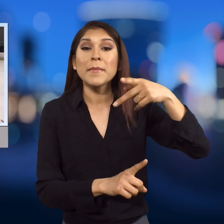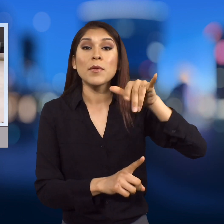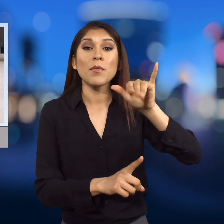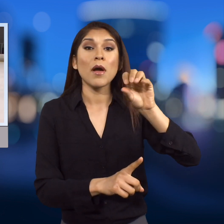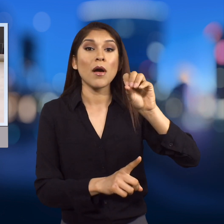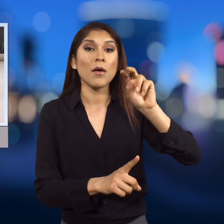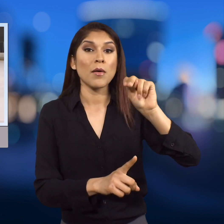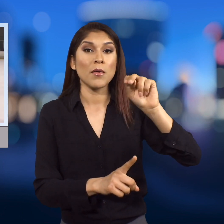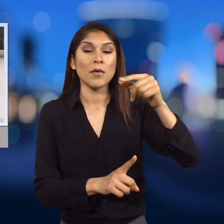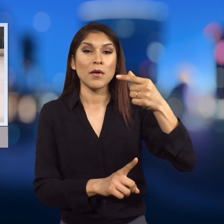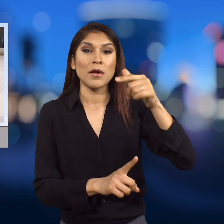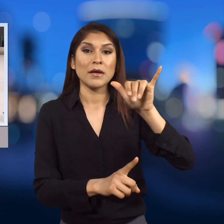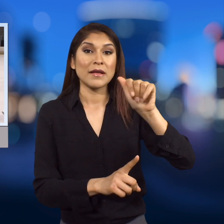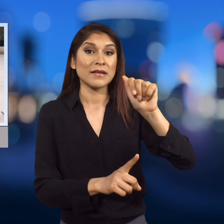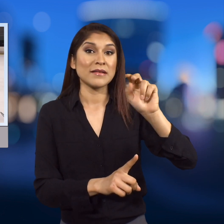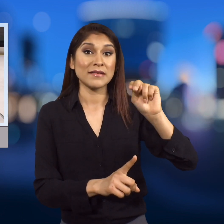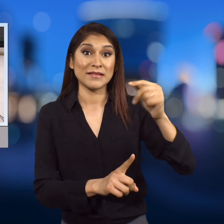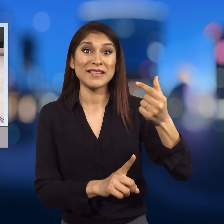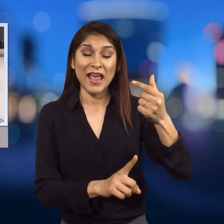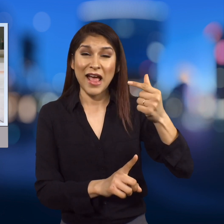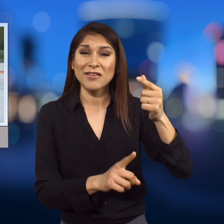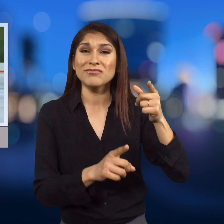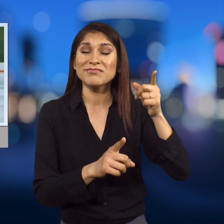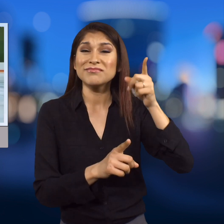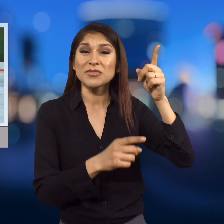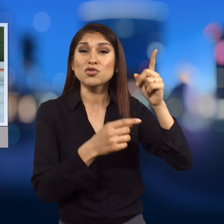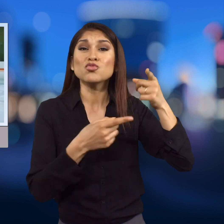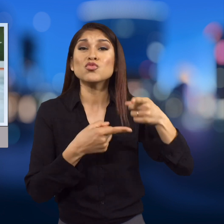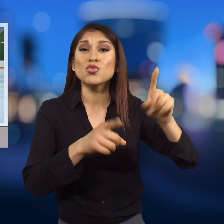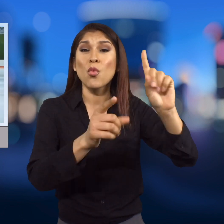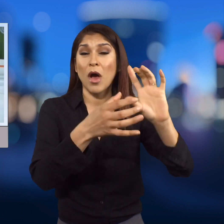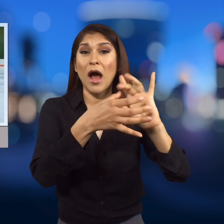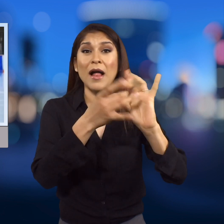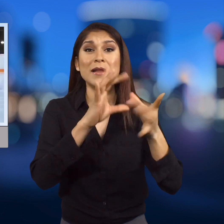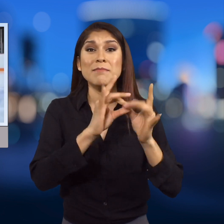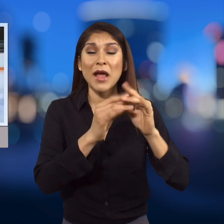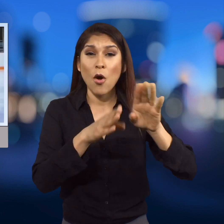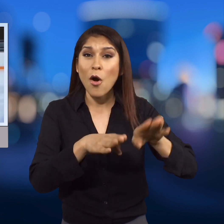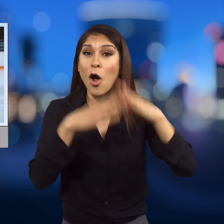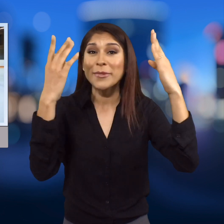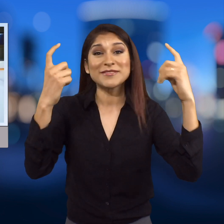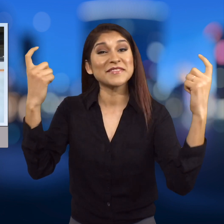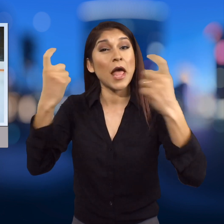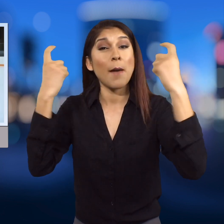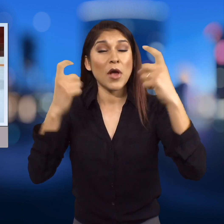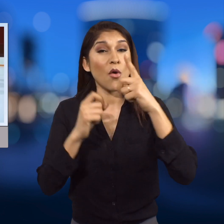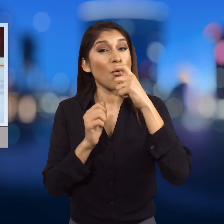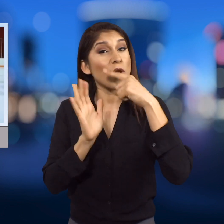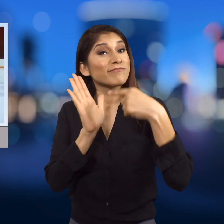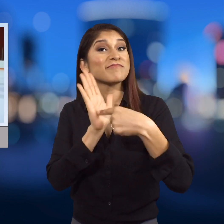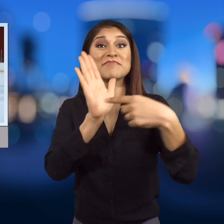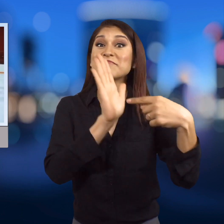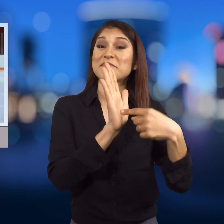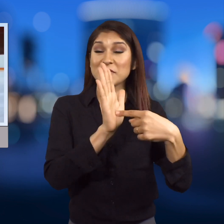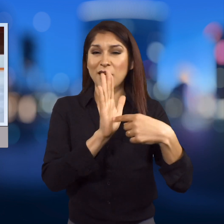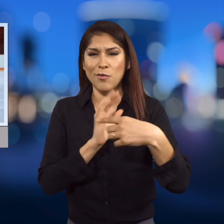The openly gay champion skater blasted the White House for tapping Pence to lead the